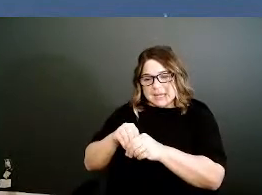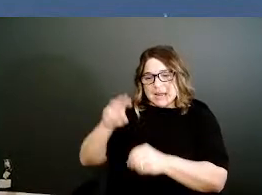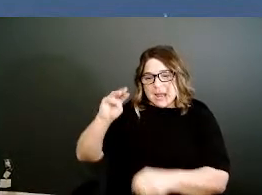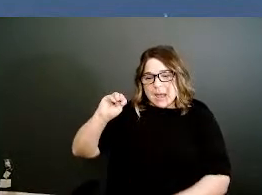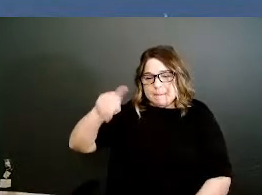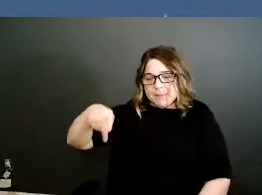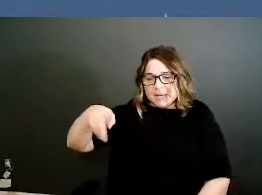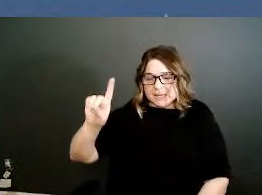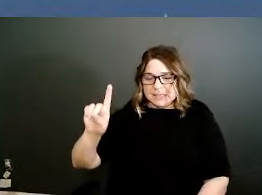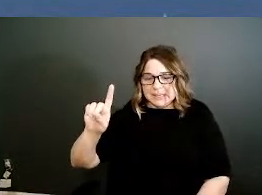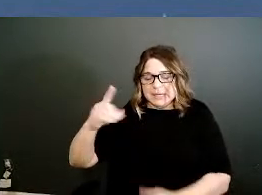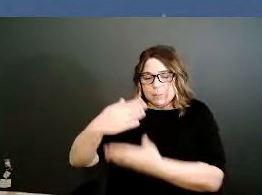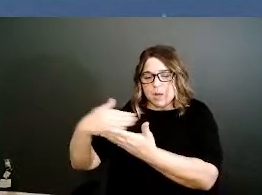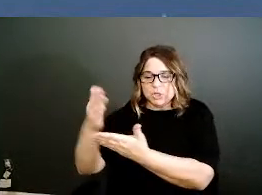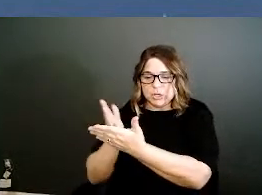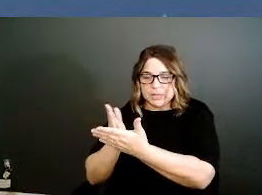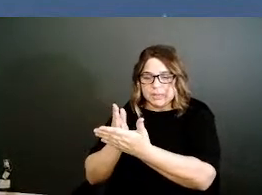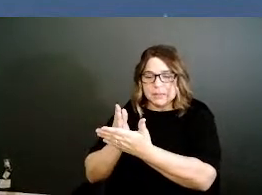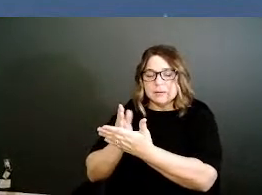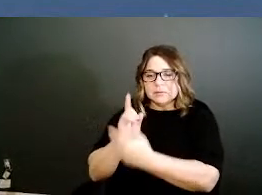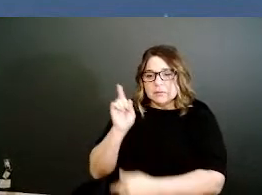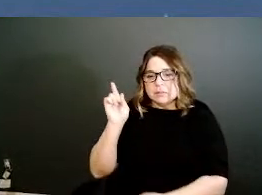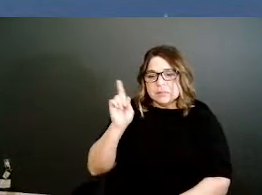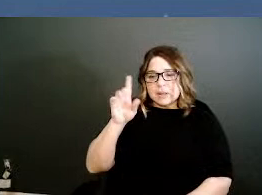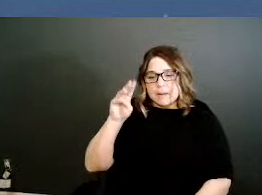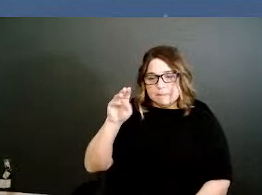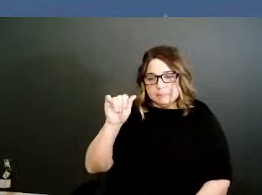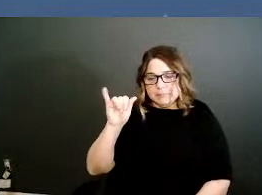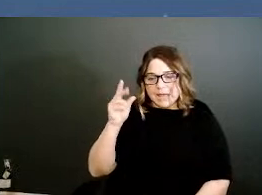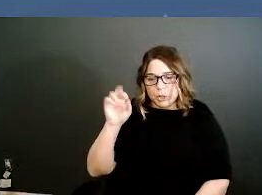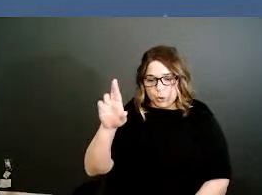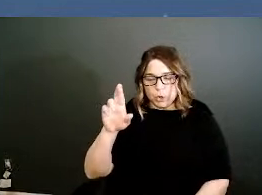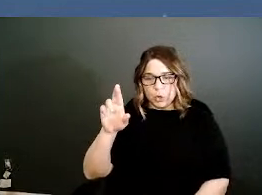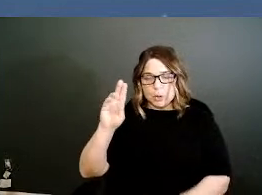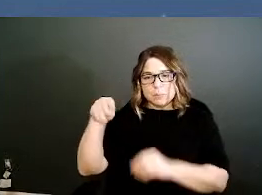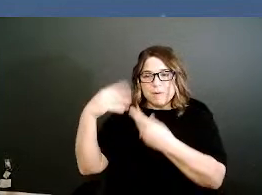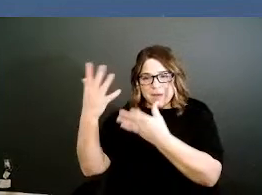PEOPLE OVER WHELMINGLY IN THE CITY MINNEAPOLIS VOED FOR THAT. CITY COUNCIL, DO YOUR JOB.